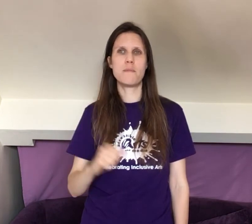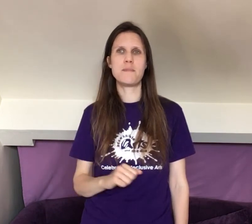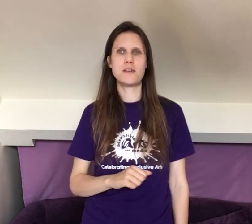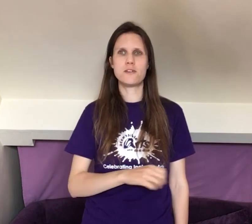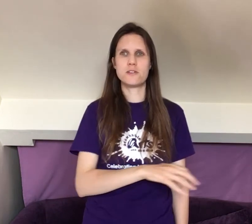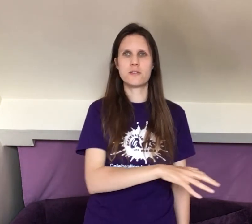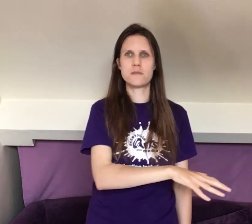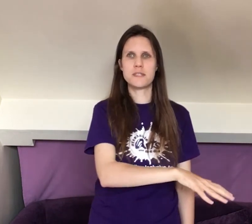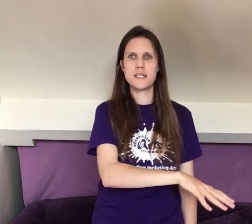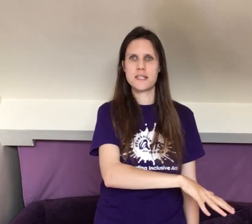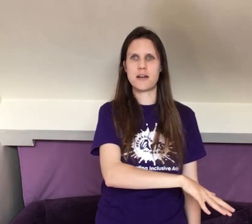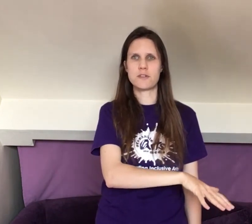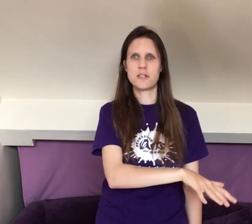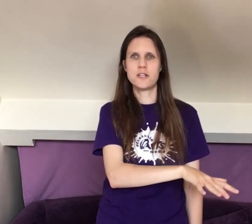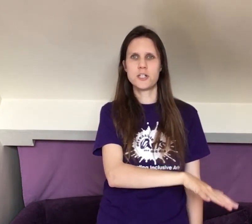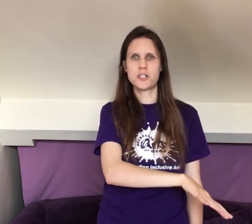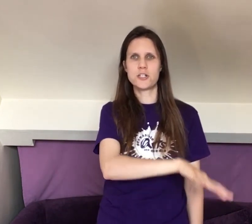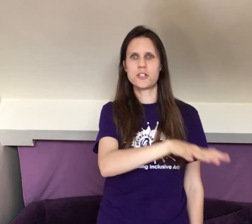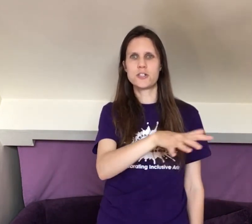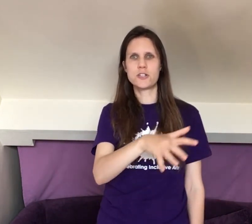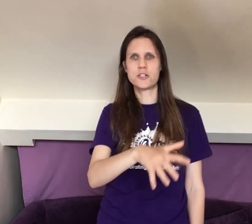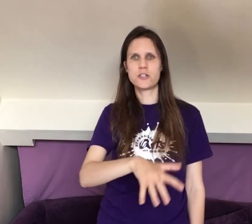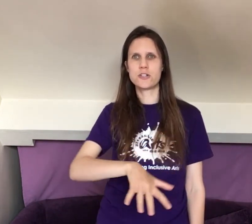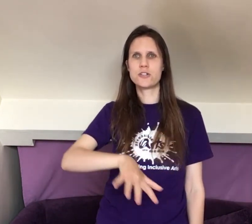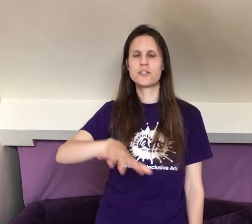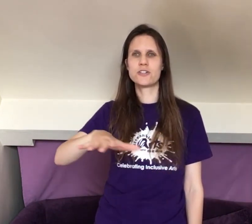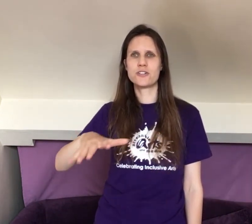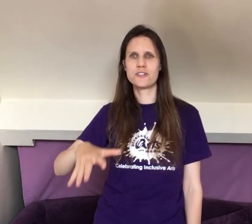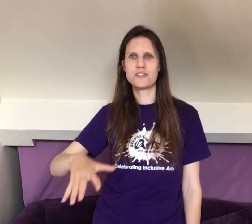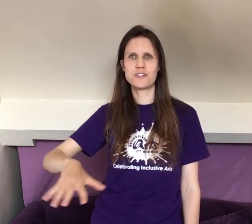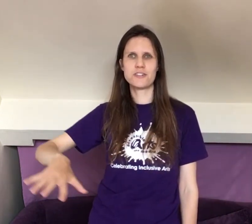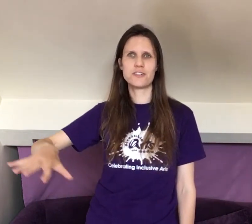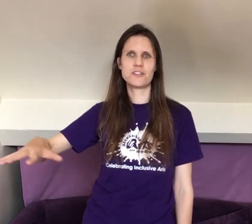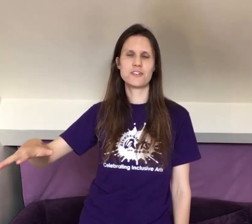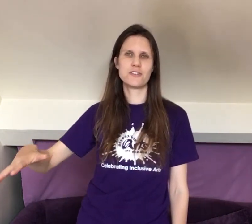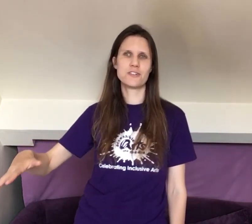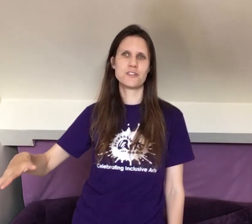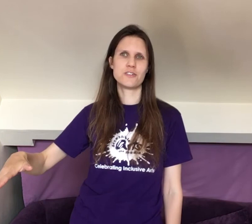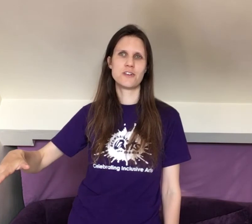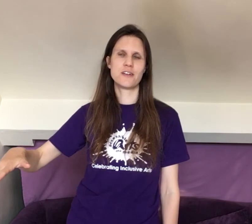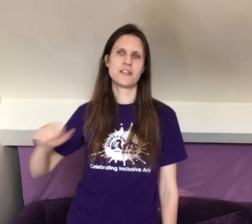or maybe you could do some sea sound [SHHHH].